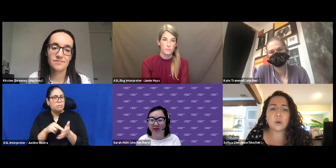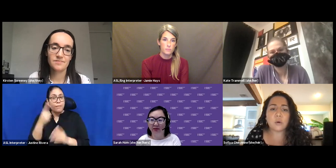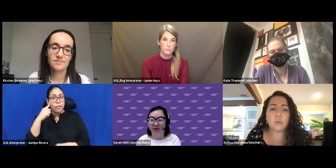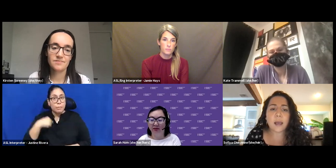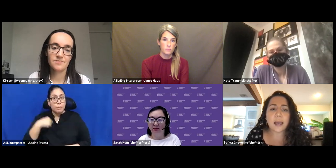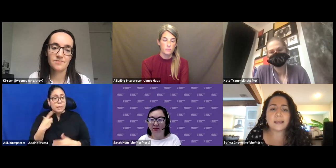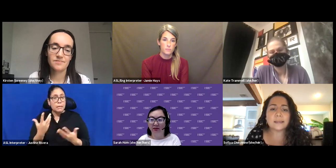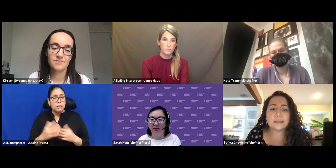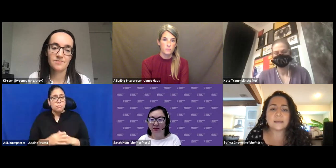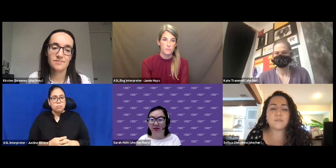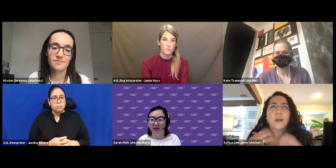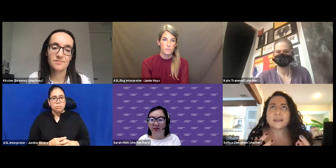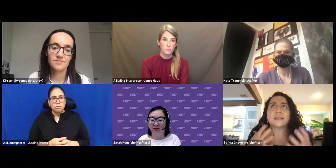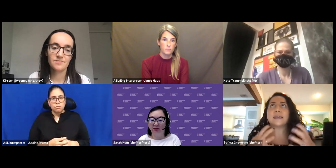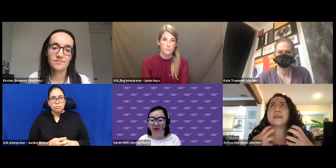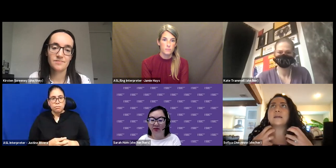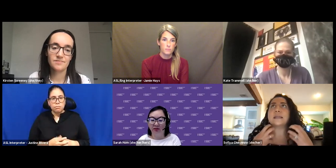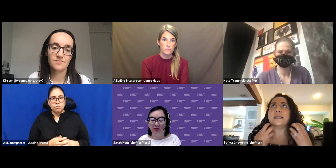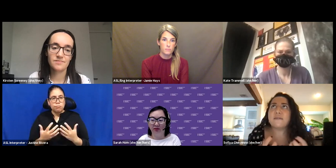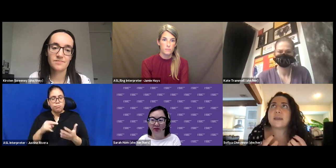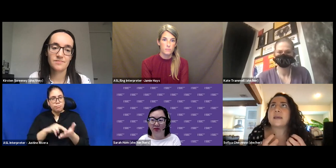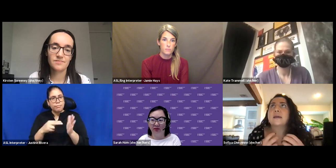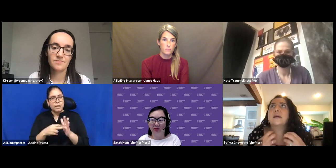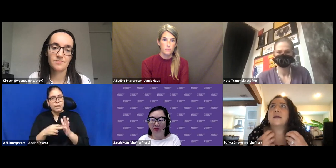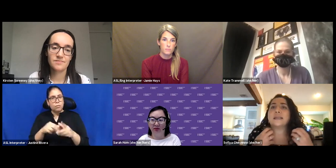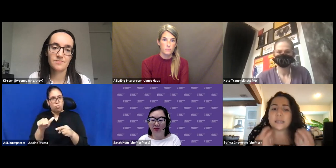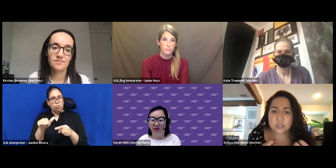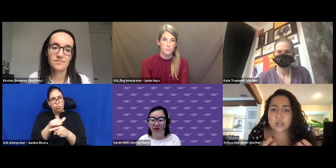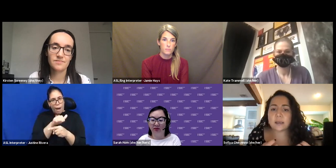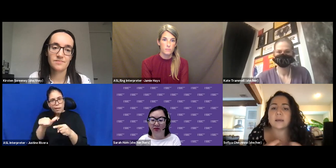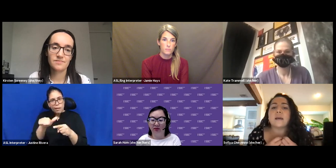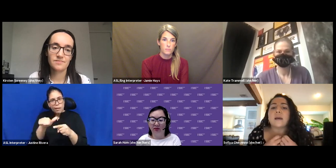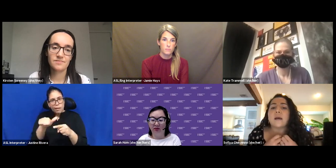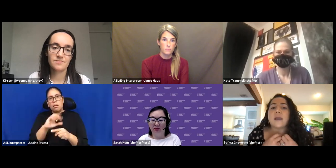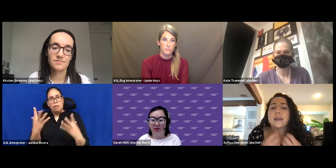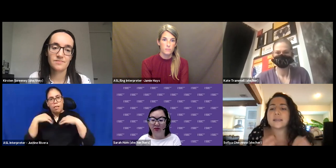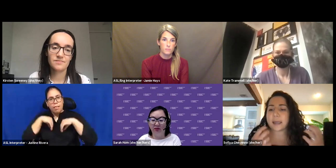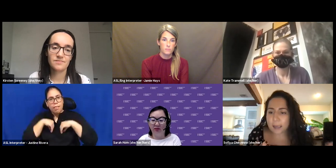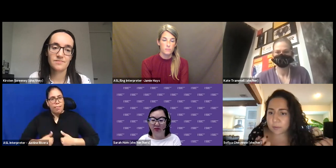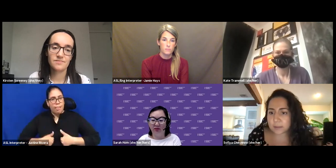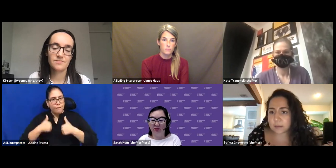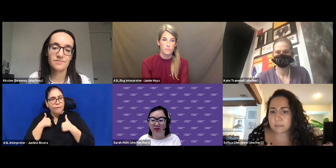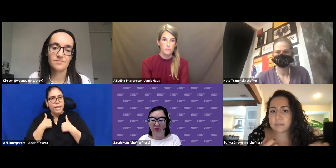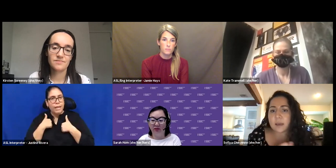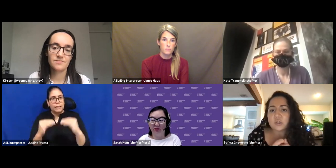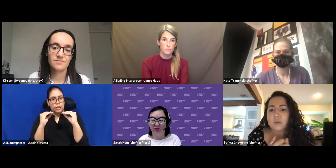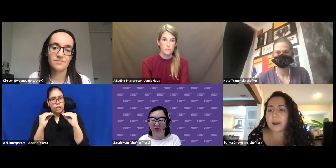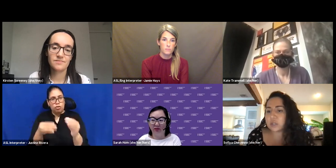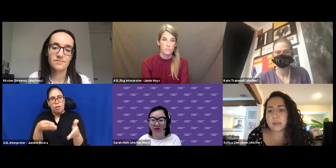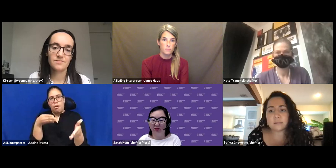know, as practicing, living, teaching, anti-ableism strategy